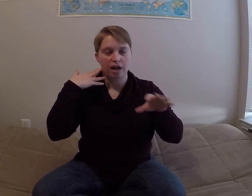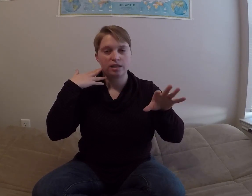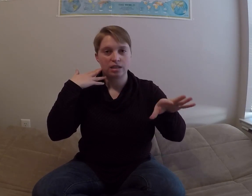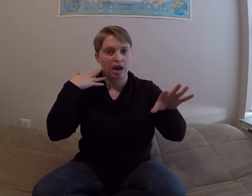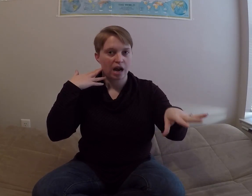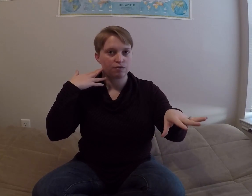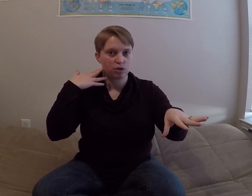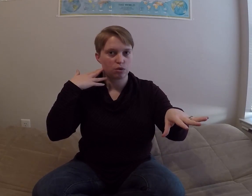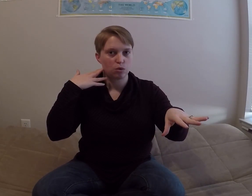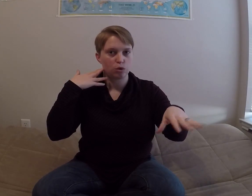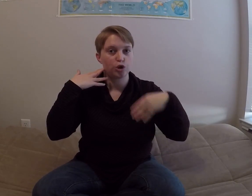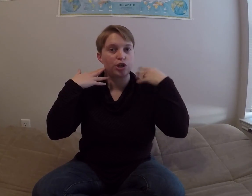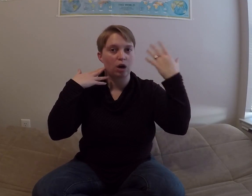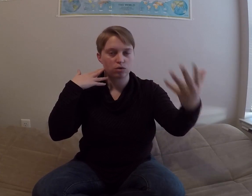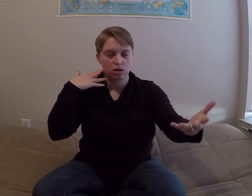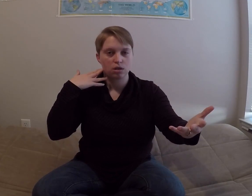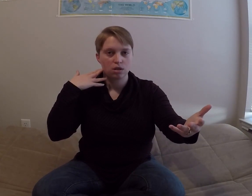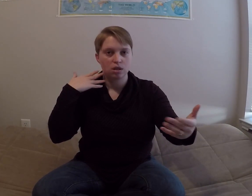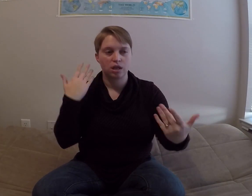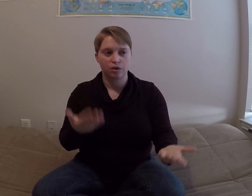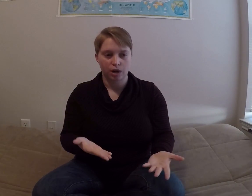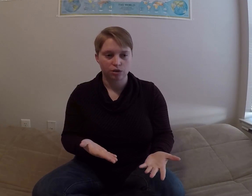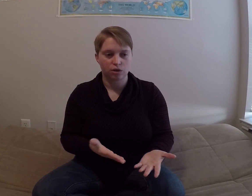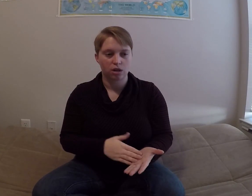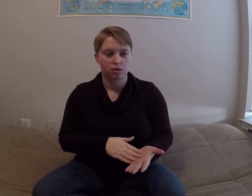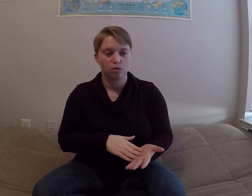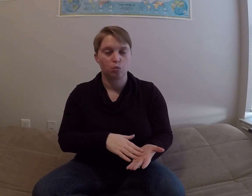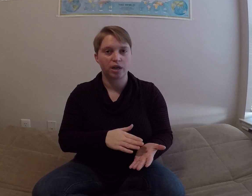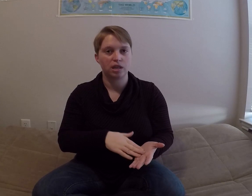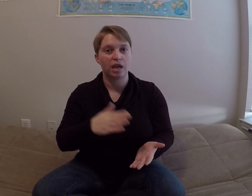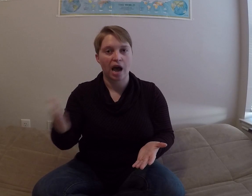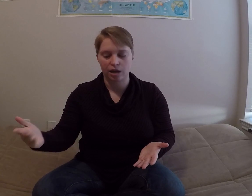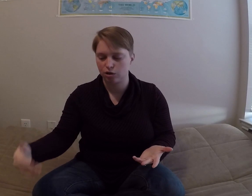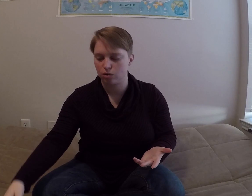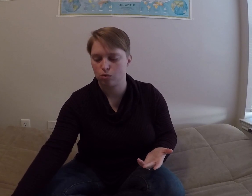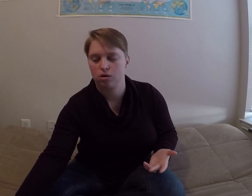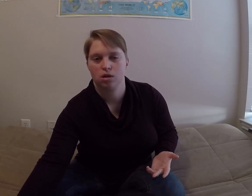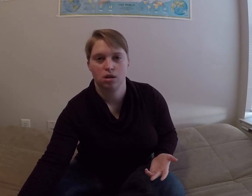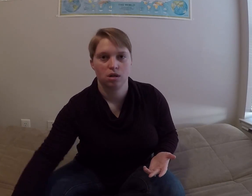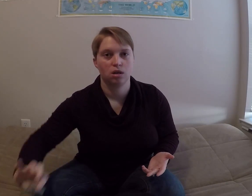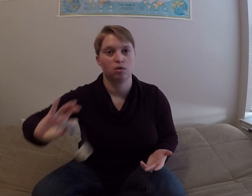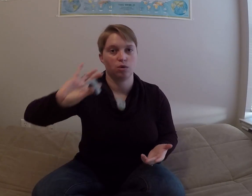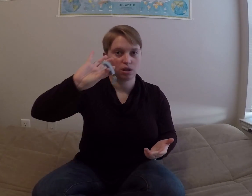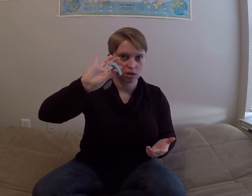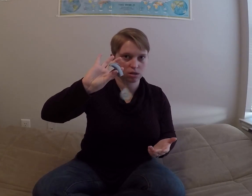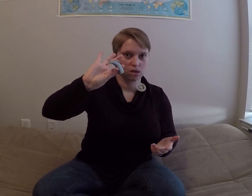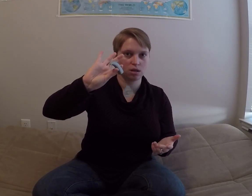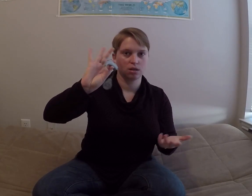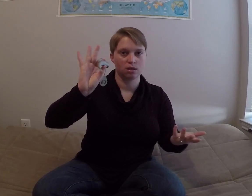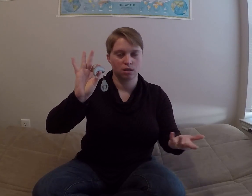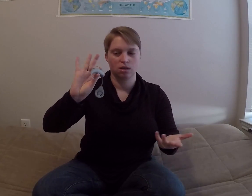Frank didn’t have to shout in a restaurant when he had to with this.